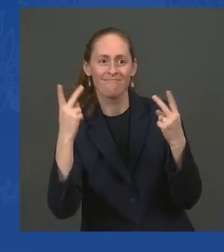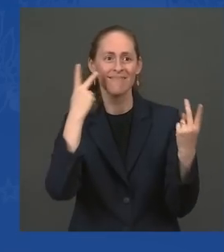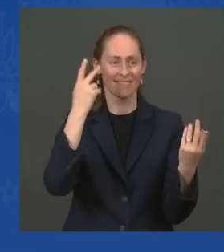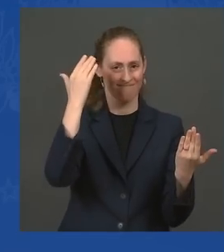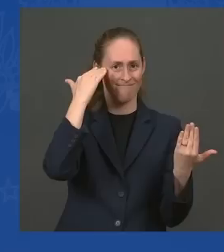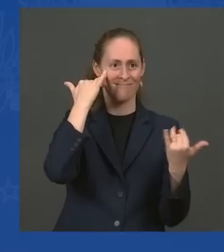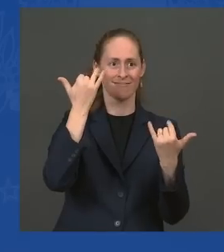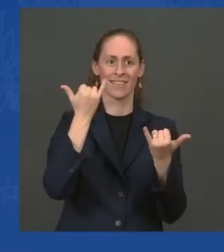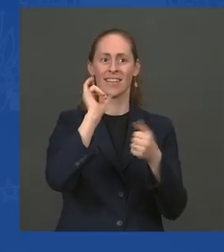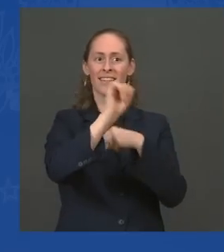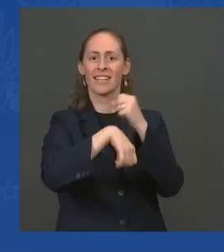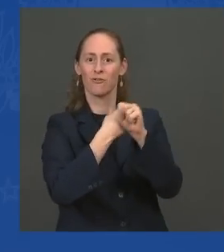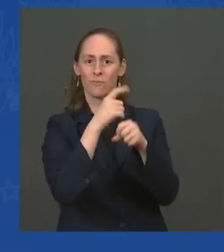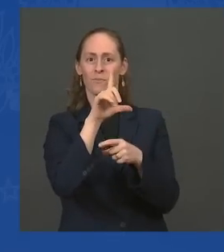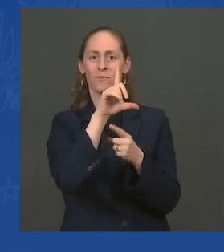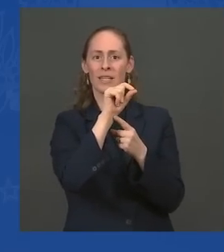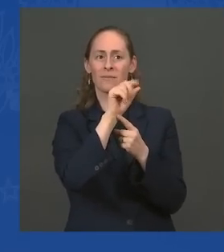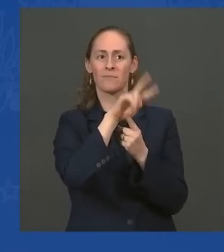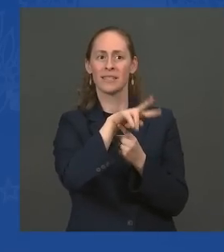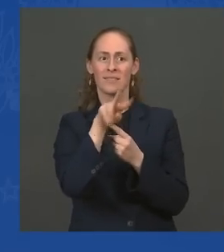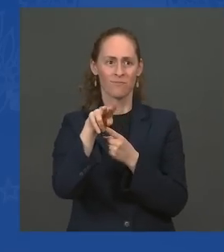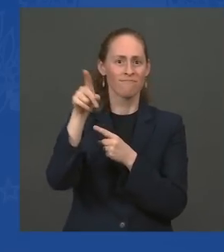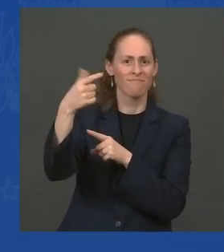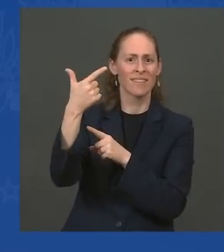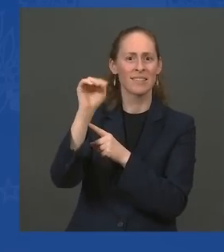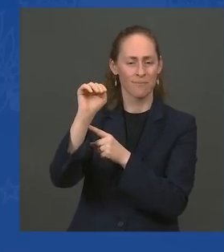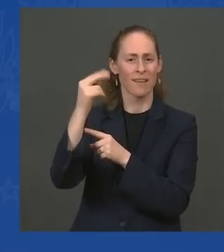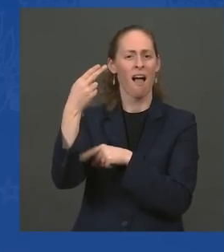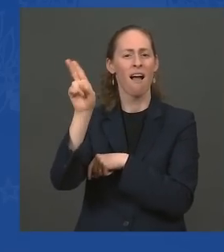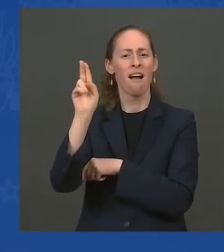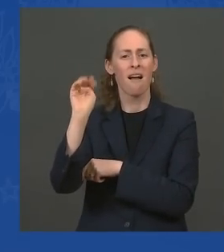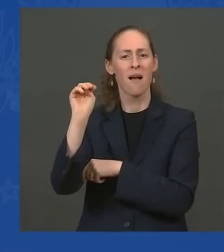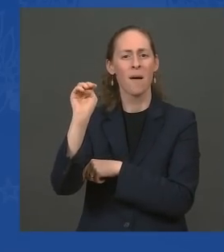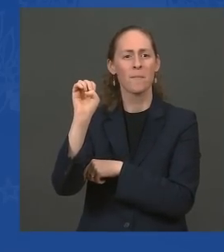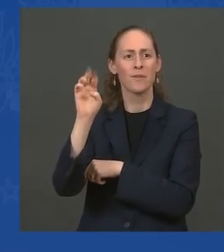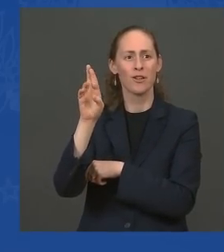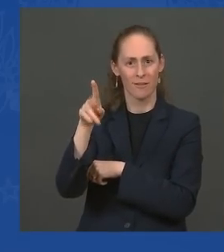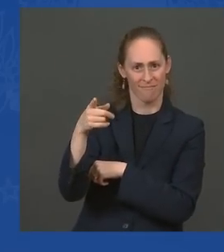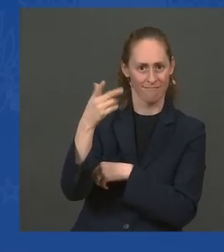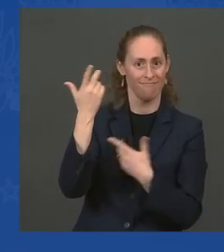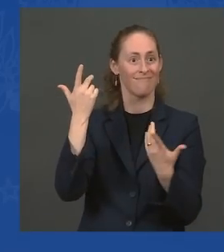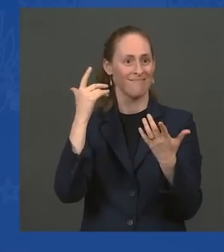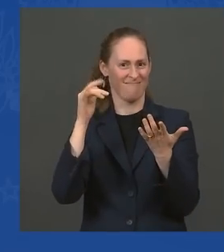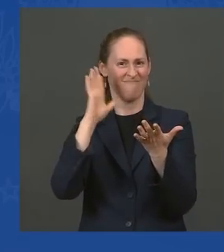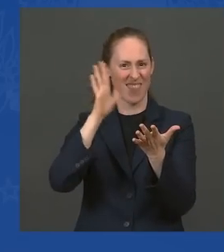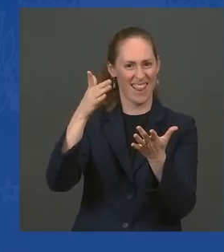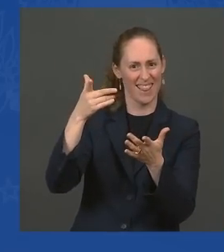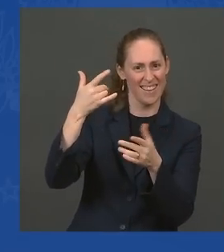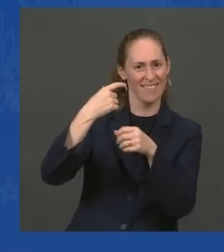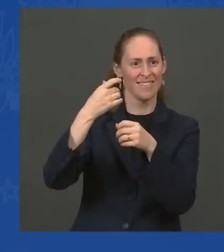EV pickup production beginning later this year. The 2024 Hummer EV SUV,